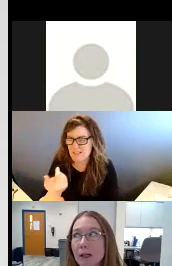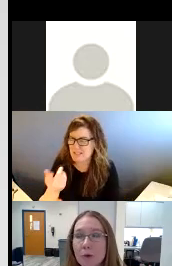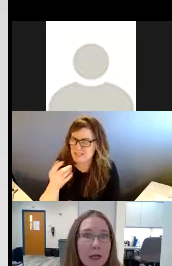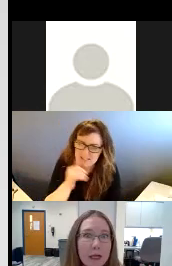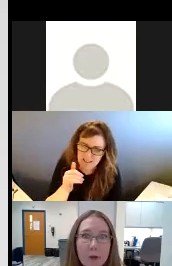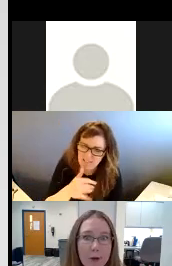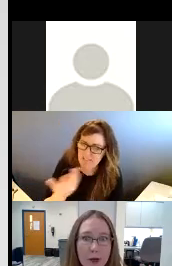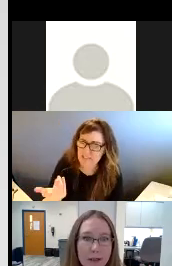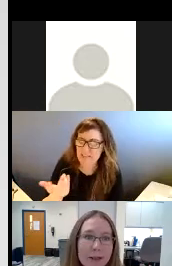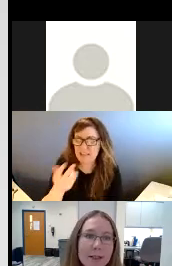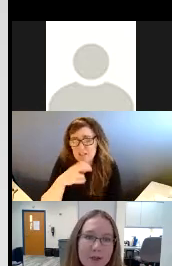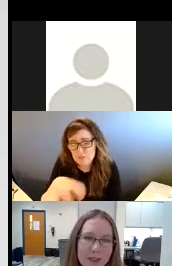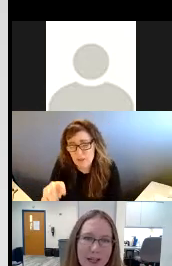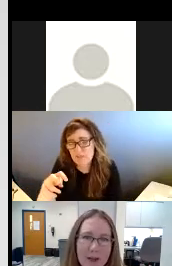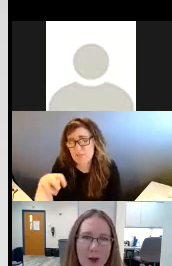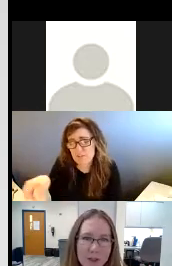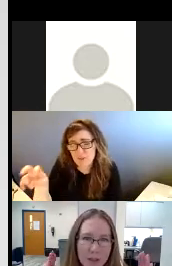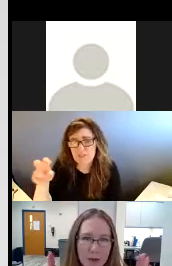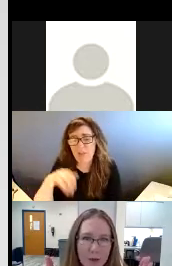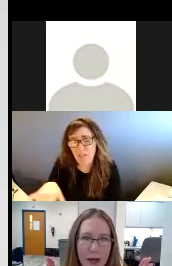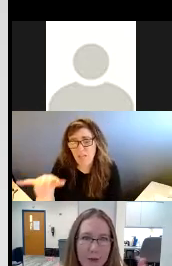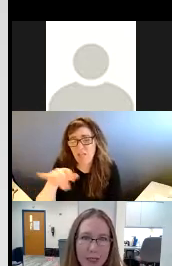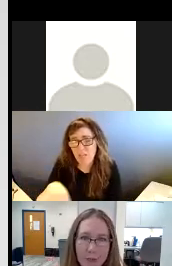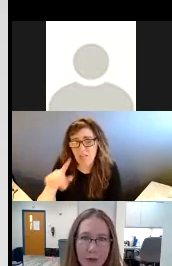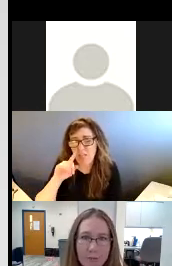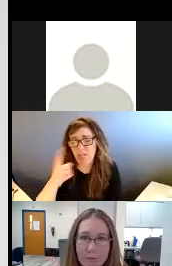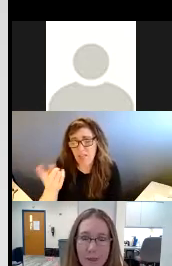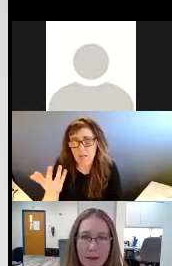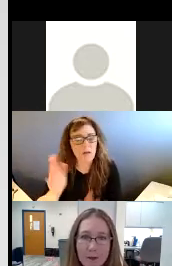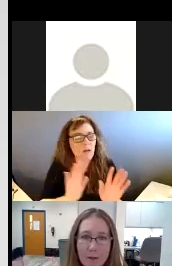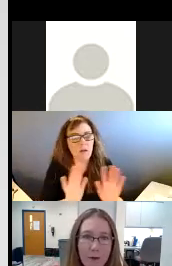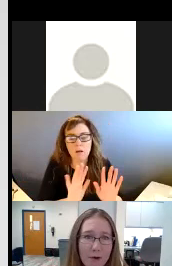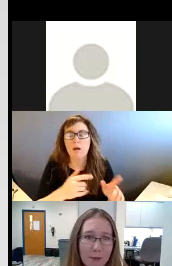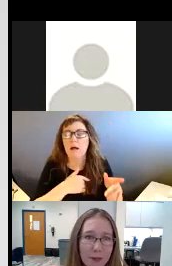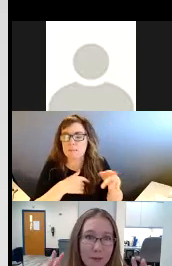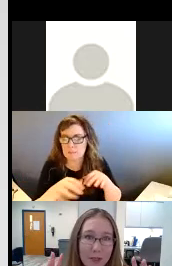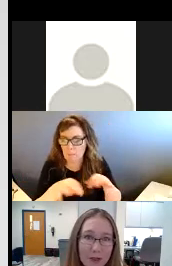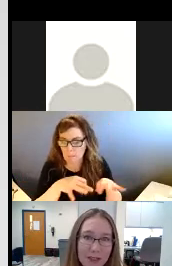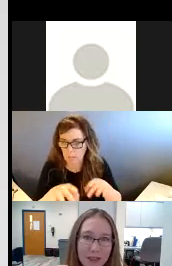WHY? THIS KIND OF HELPS WITH THE WHY. WE CAN PULL UP A REPORT OR PICTURE.